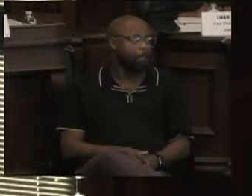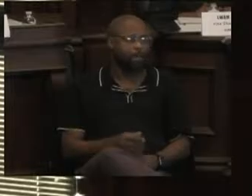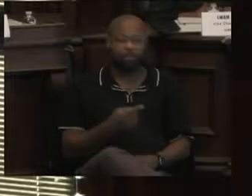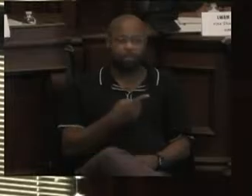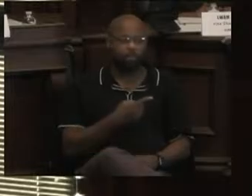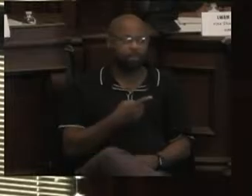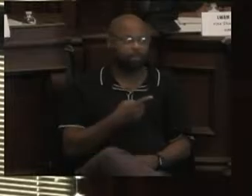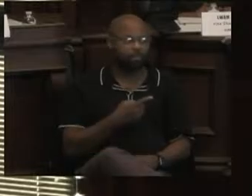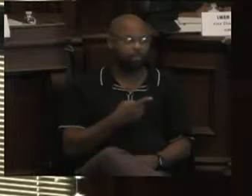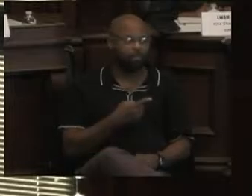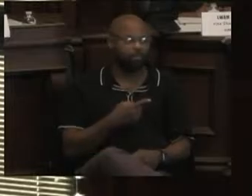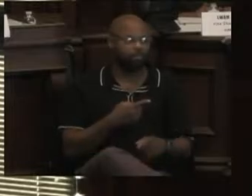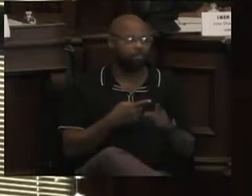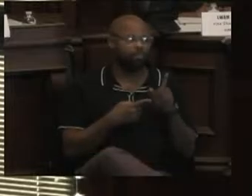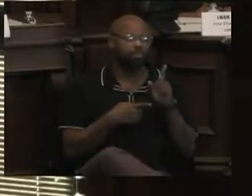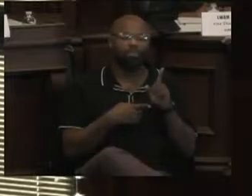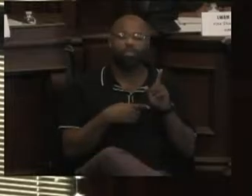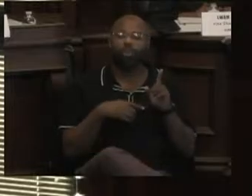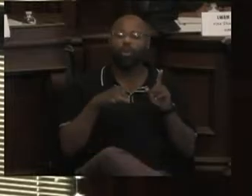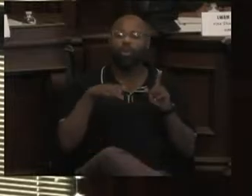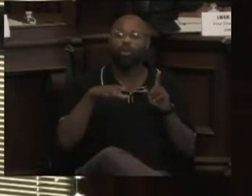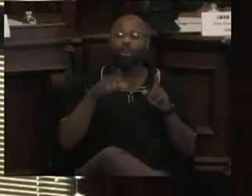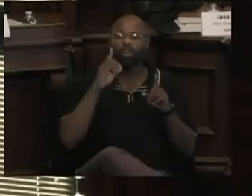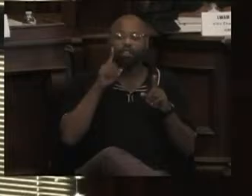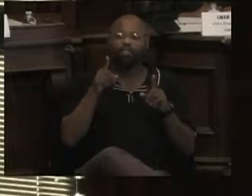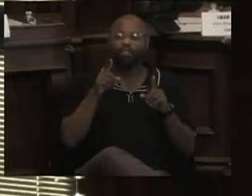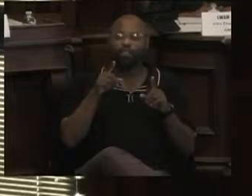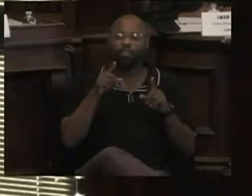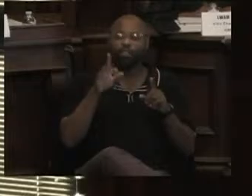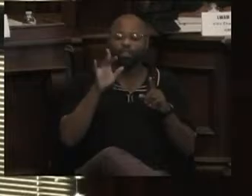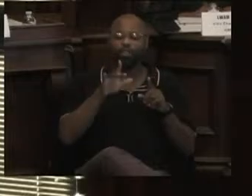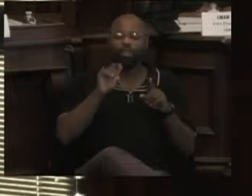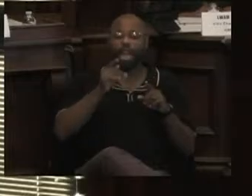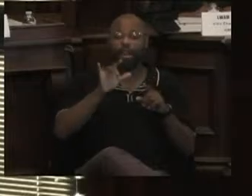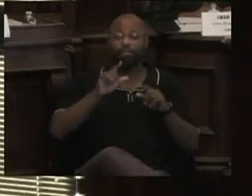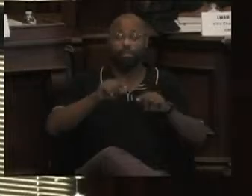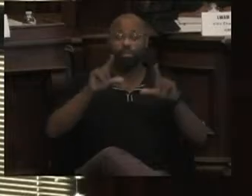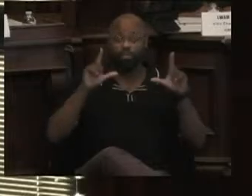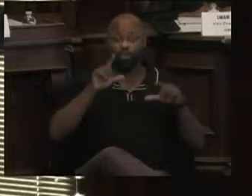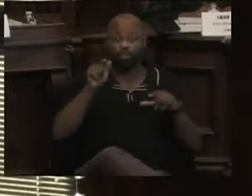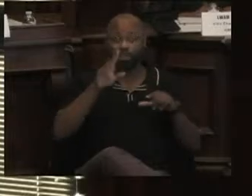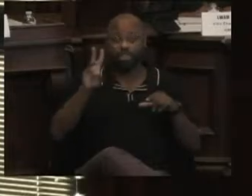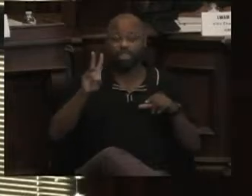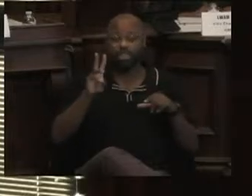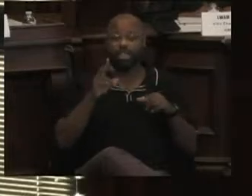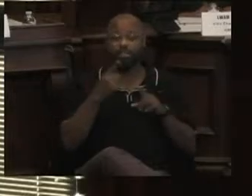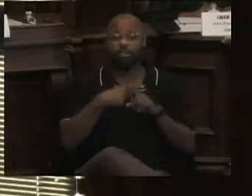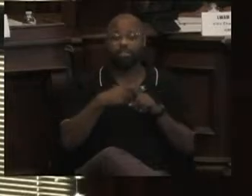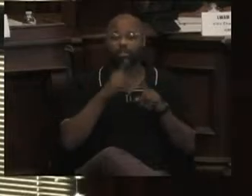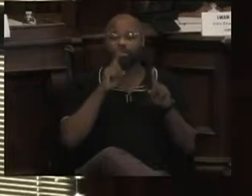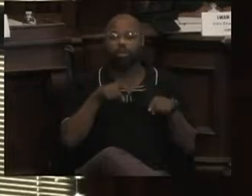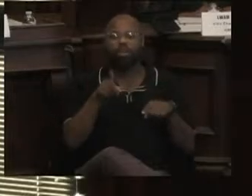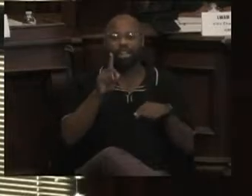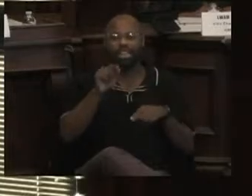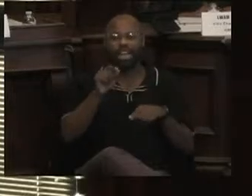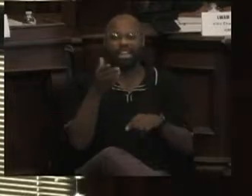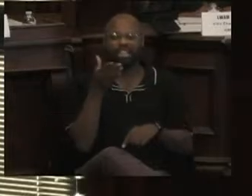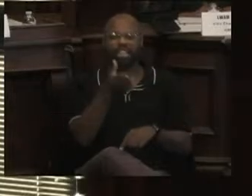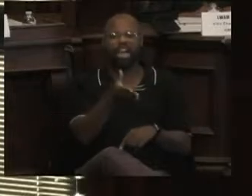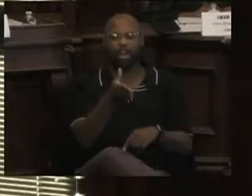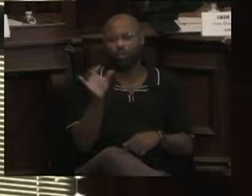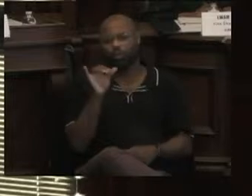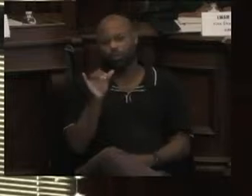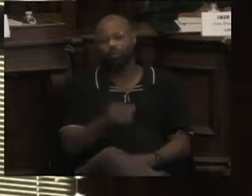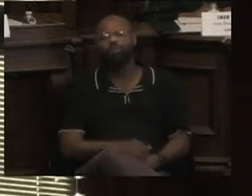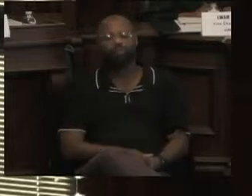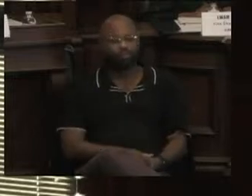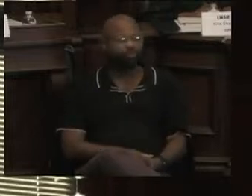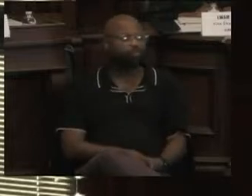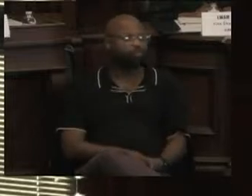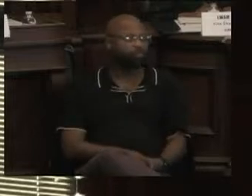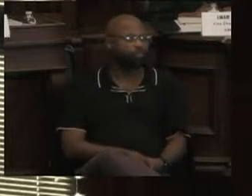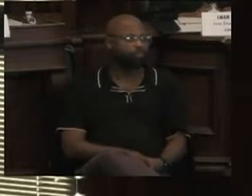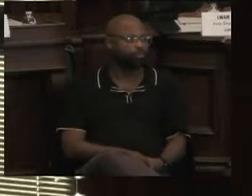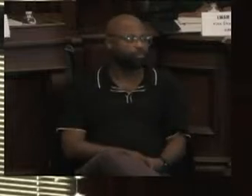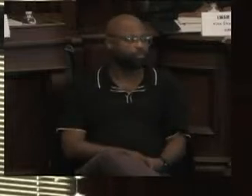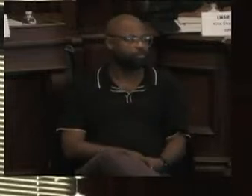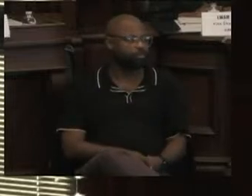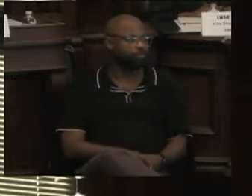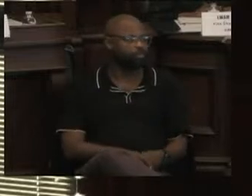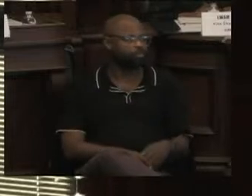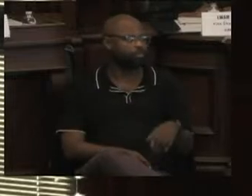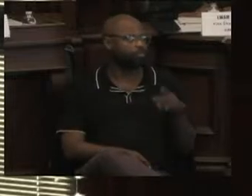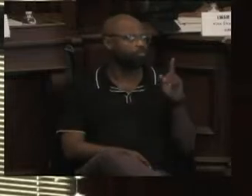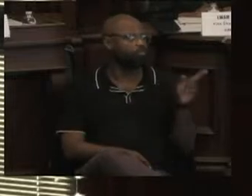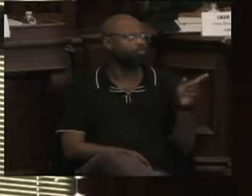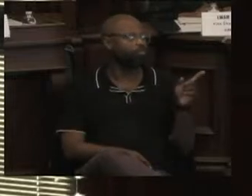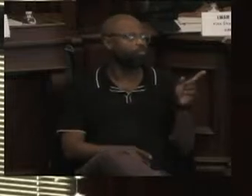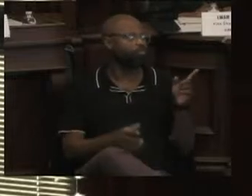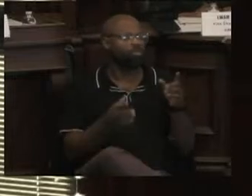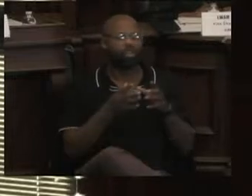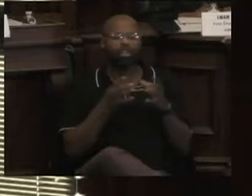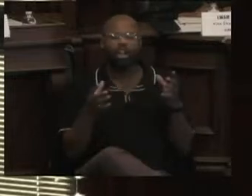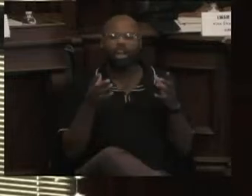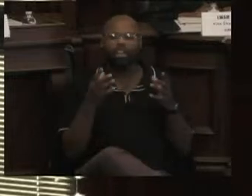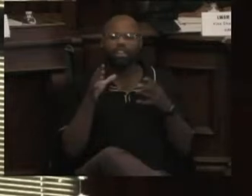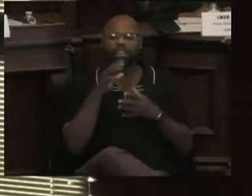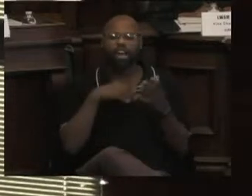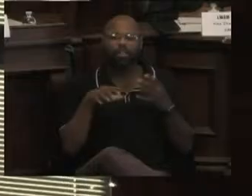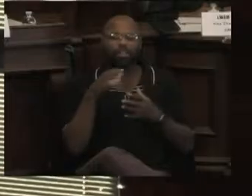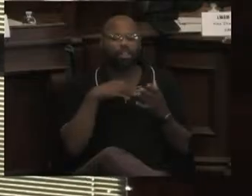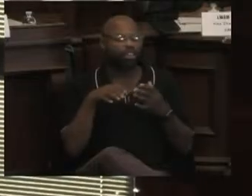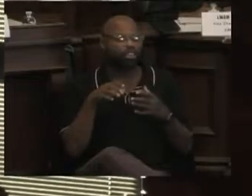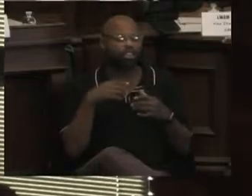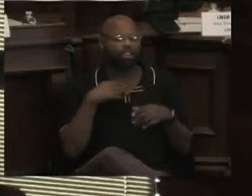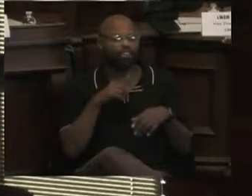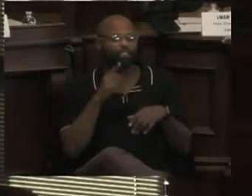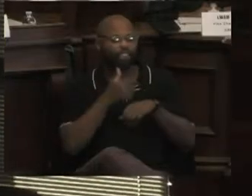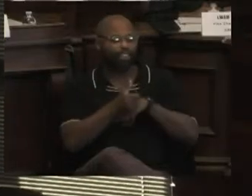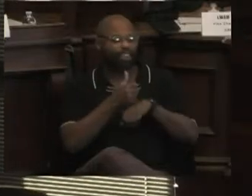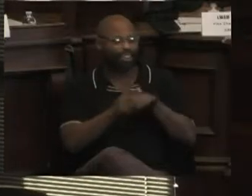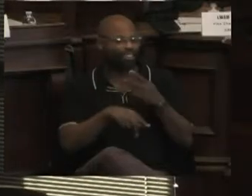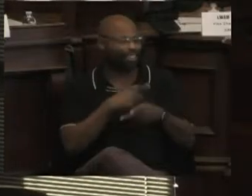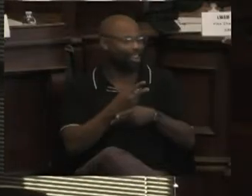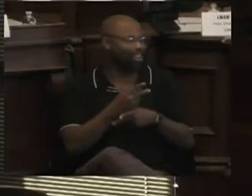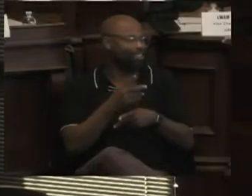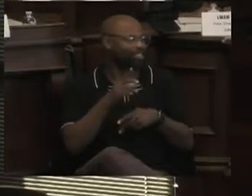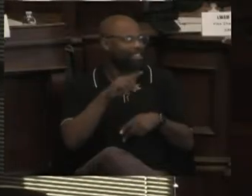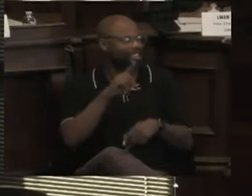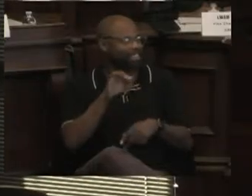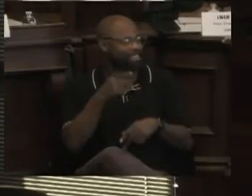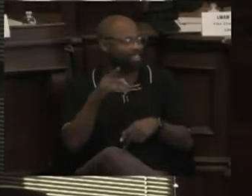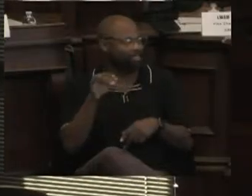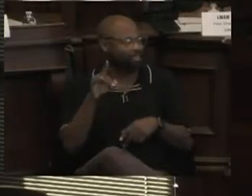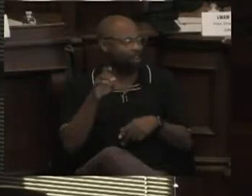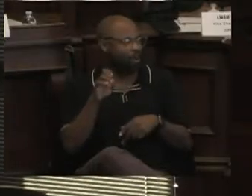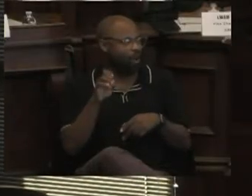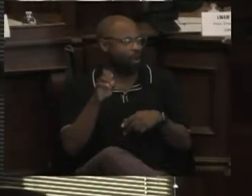bigger? So a lot of this is a